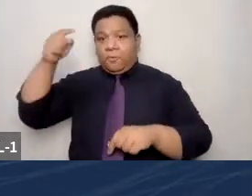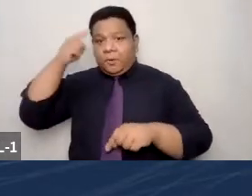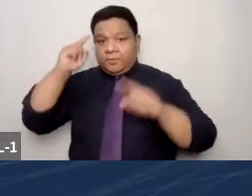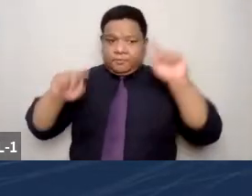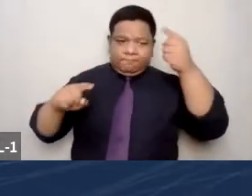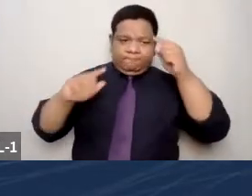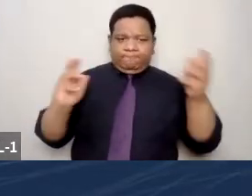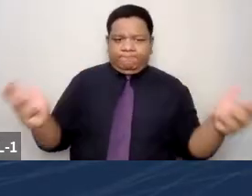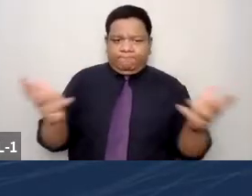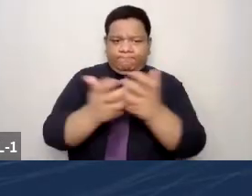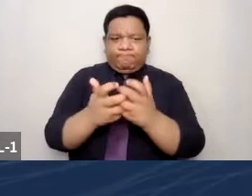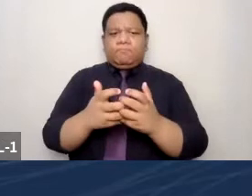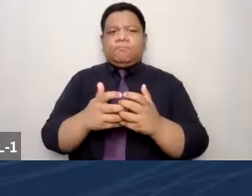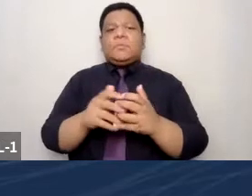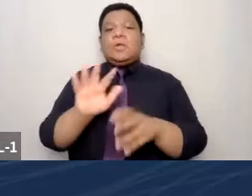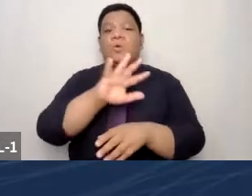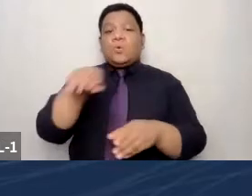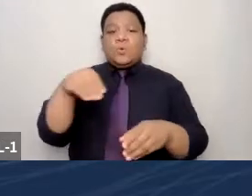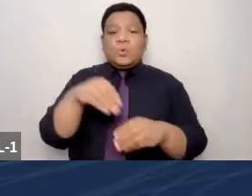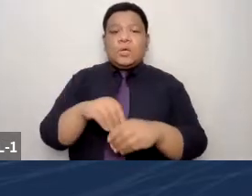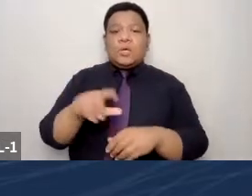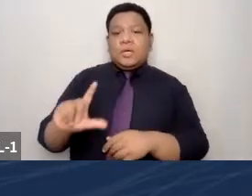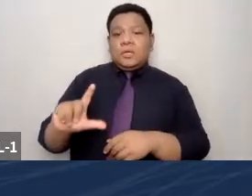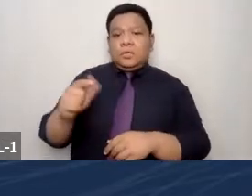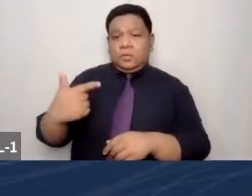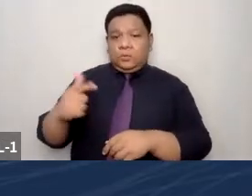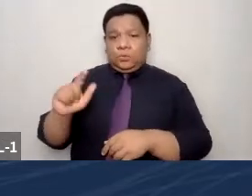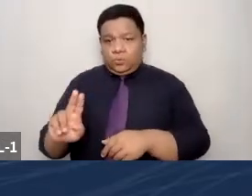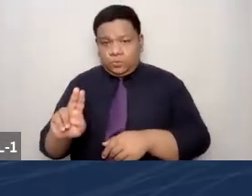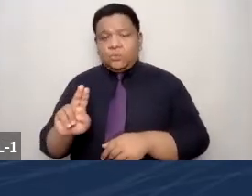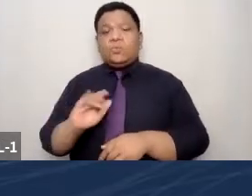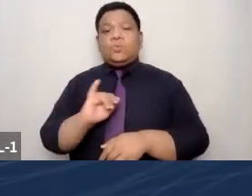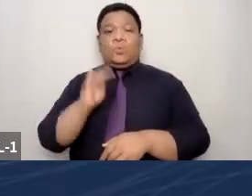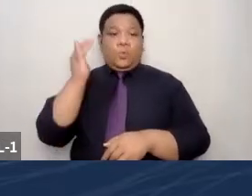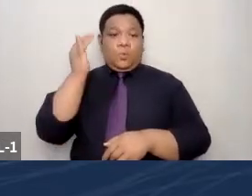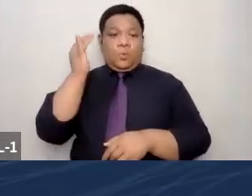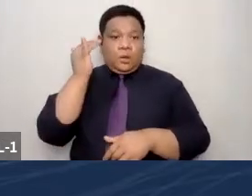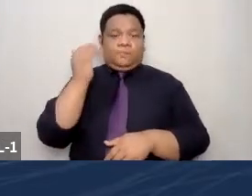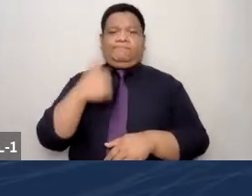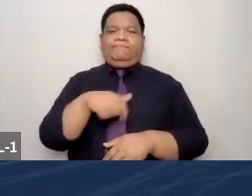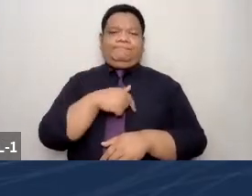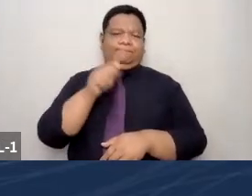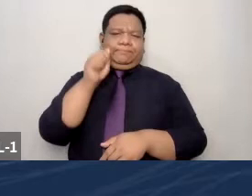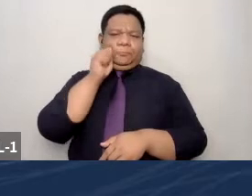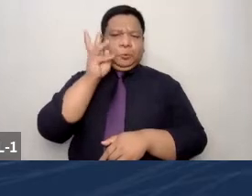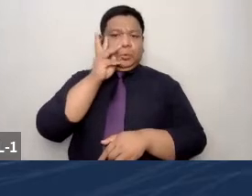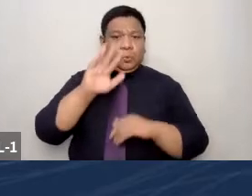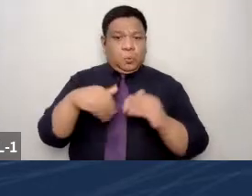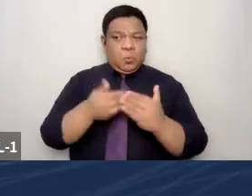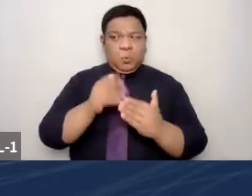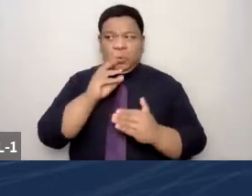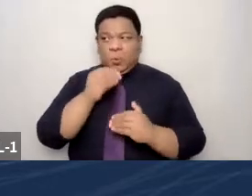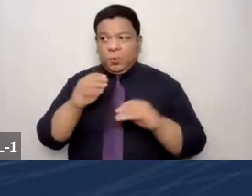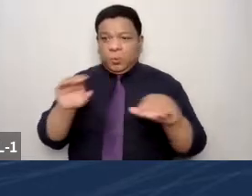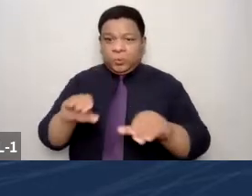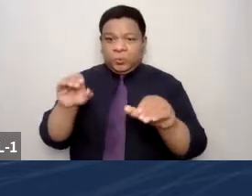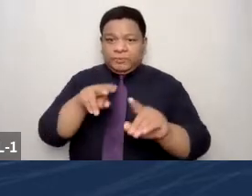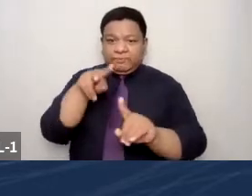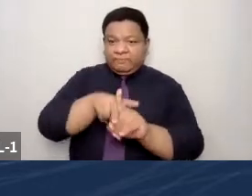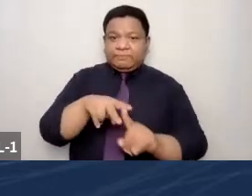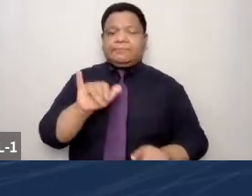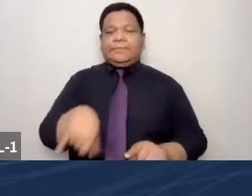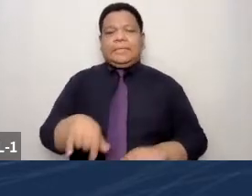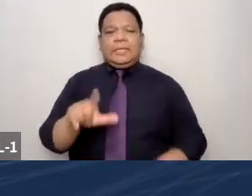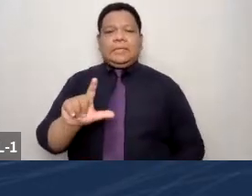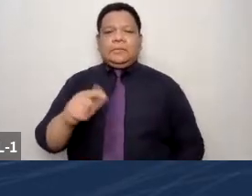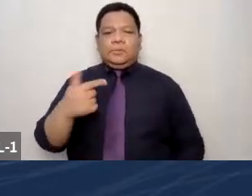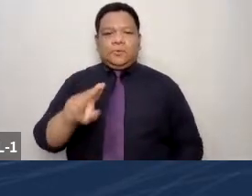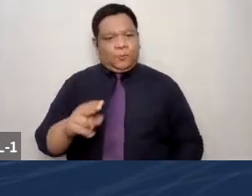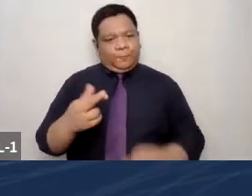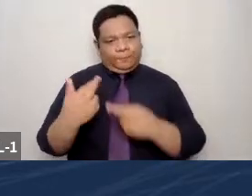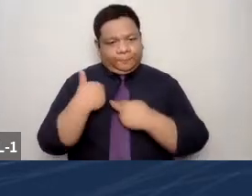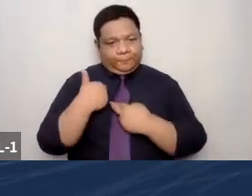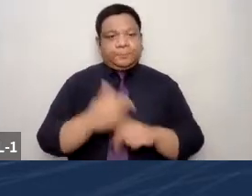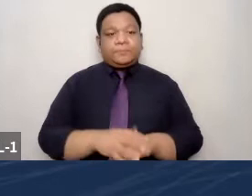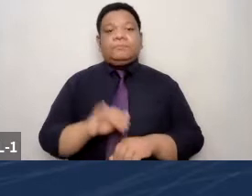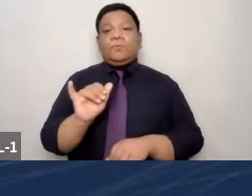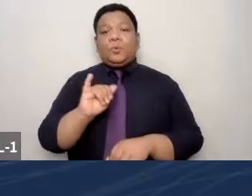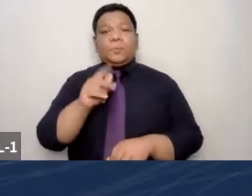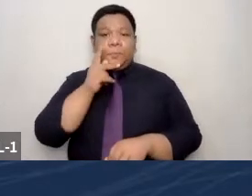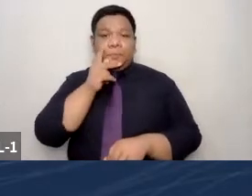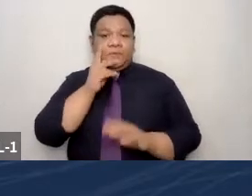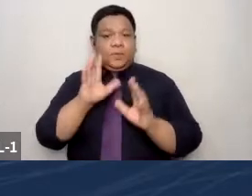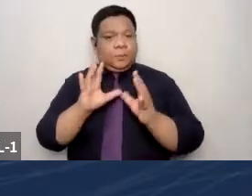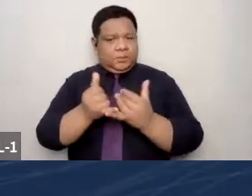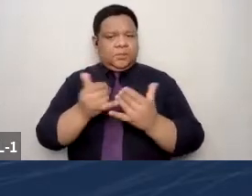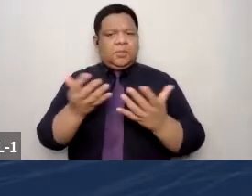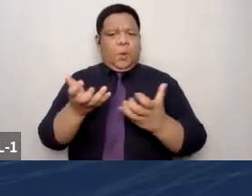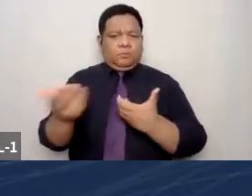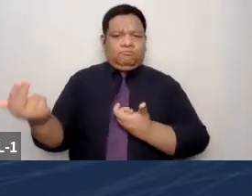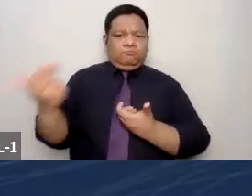And with the local government units because we know that our implementers are our Local Government Units, the private sector, and other stakeholders, and partners.